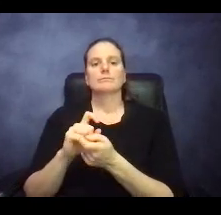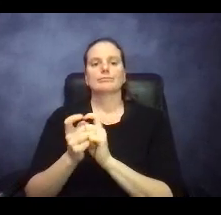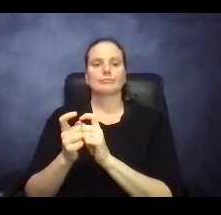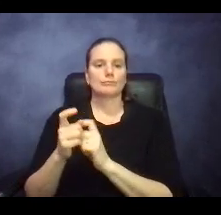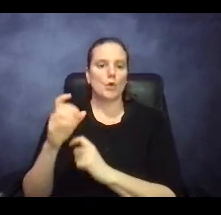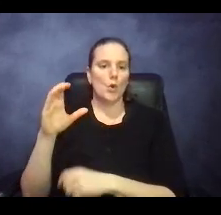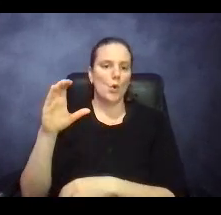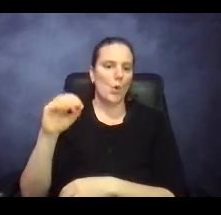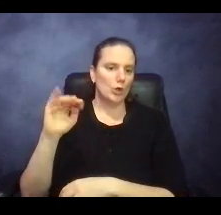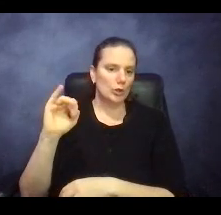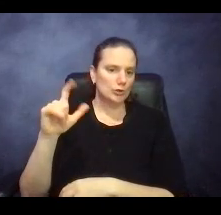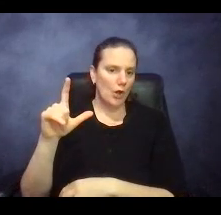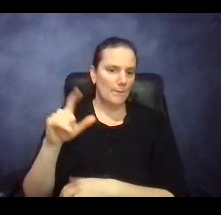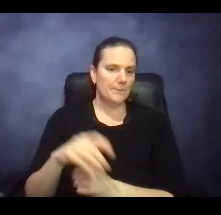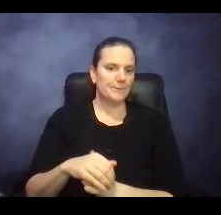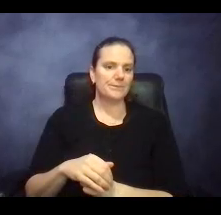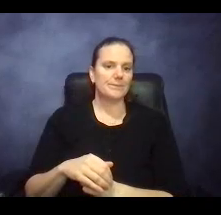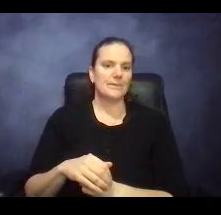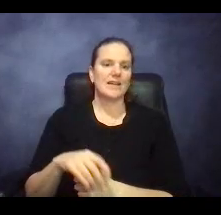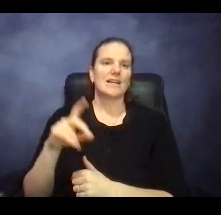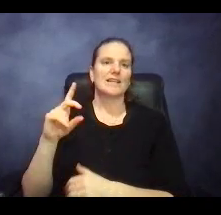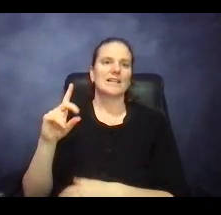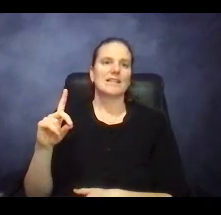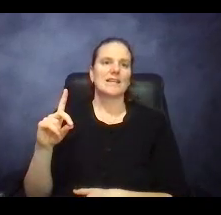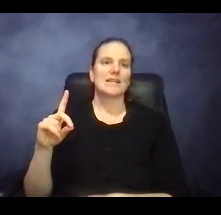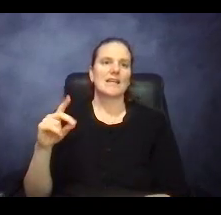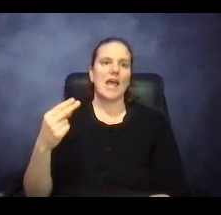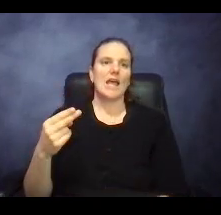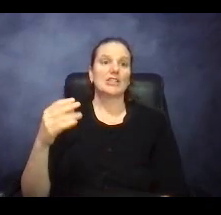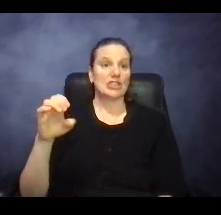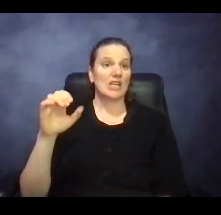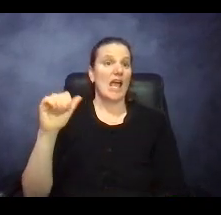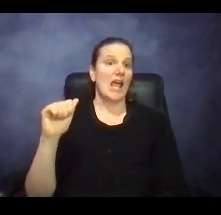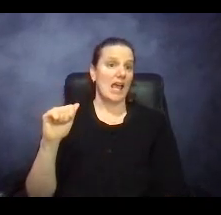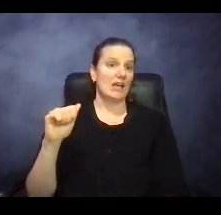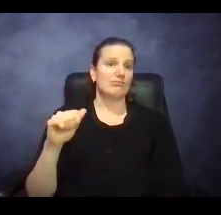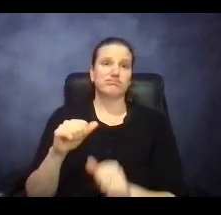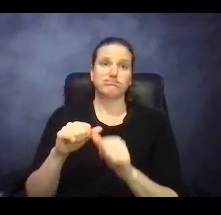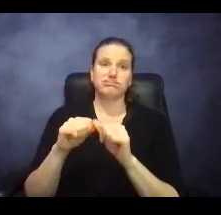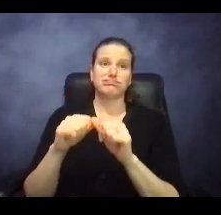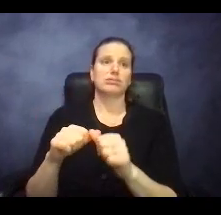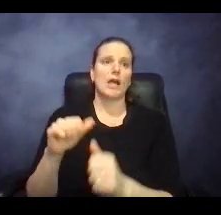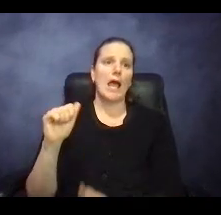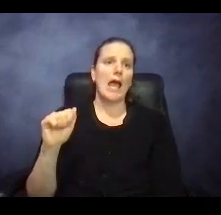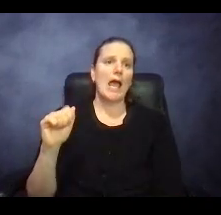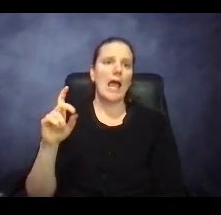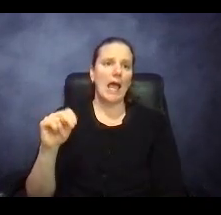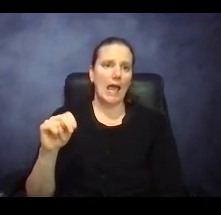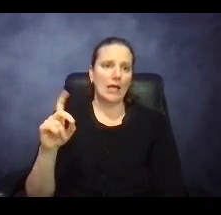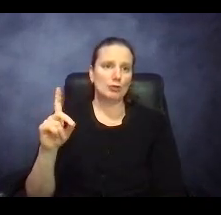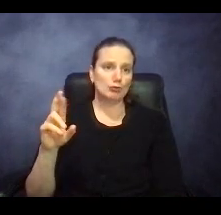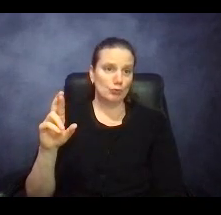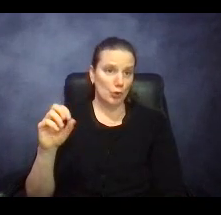DHEA, we call your vitality hormone. It's an androgen hormone. And this ultimately gets converted, like I said, into estrogens, and testosterones.